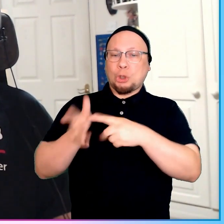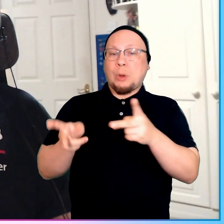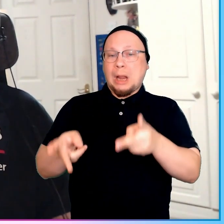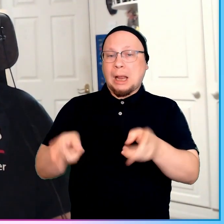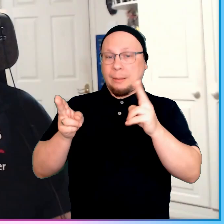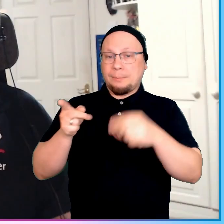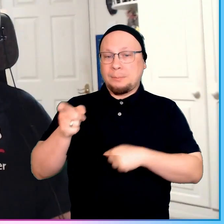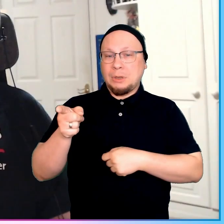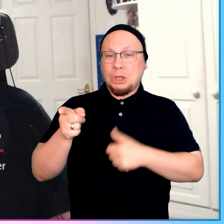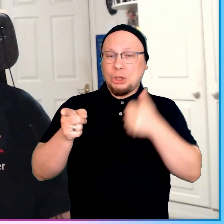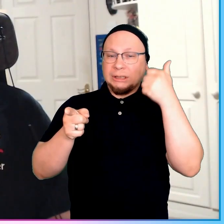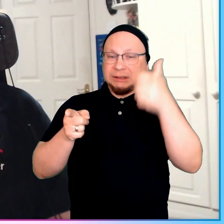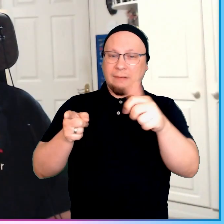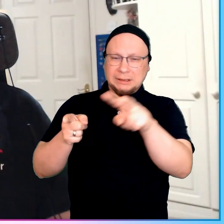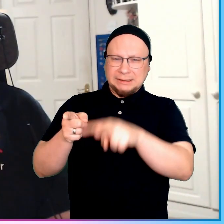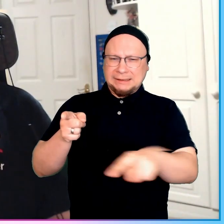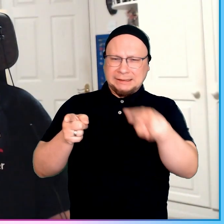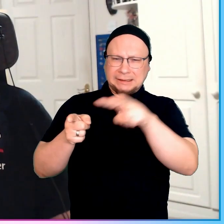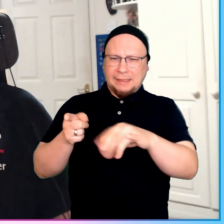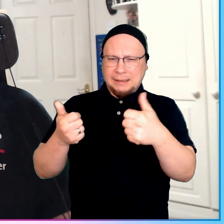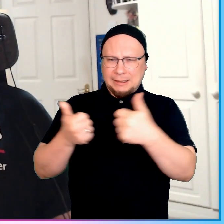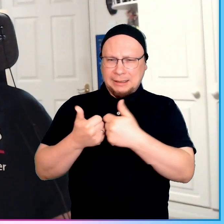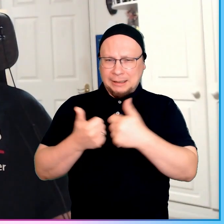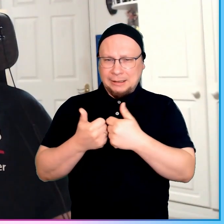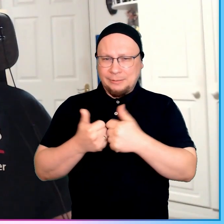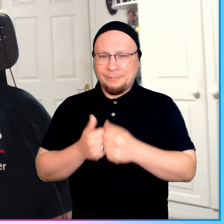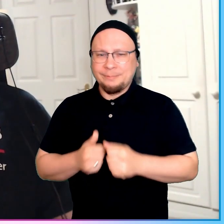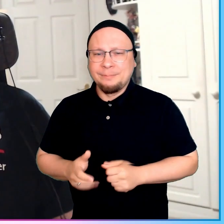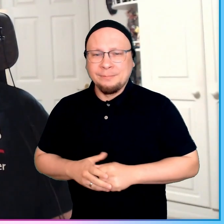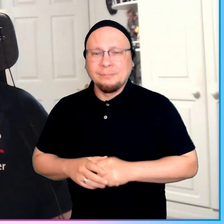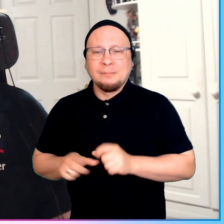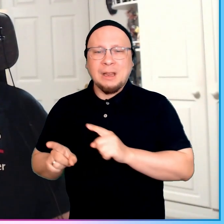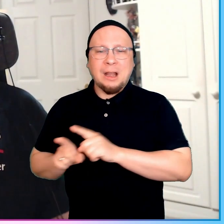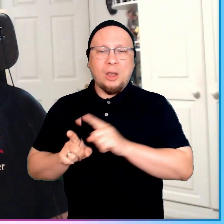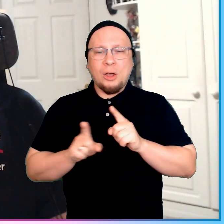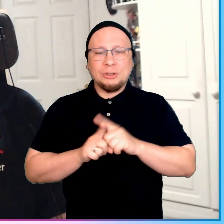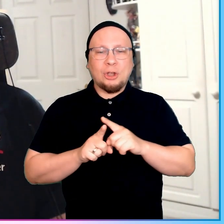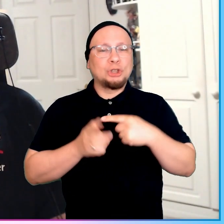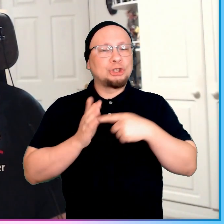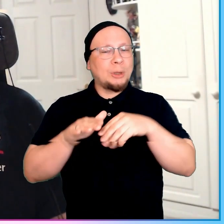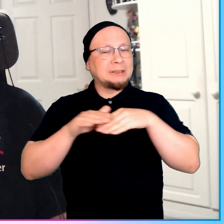show you just what this game is all about, as well as of course its accessibility features.